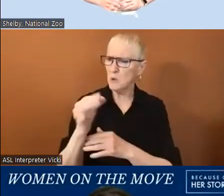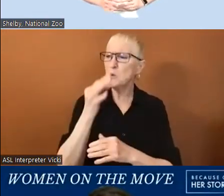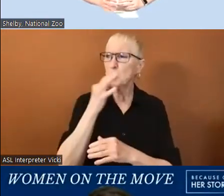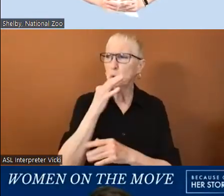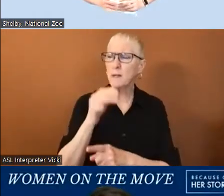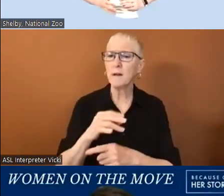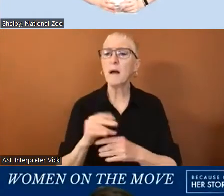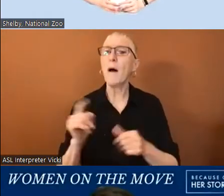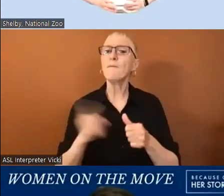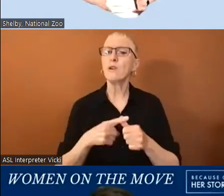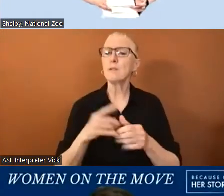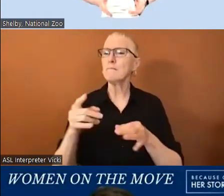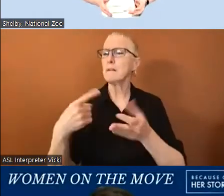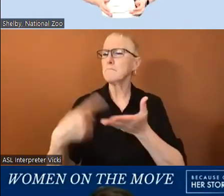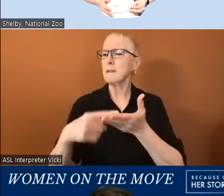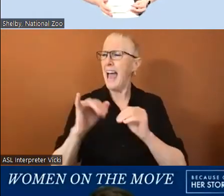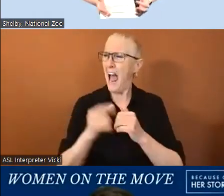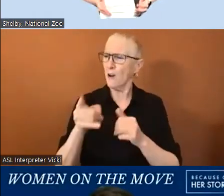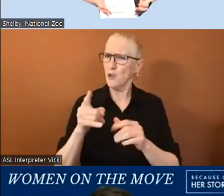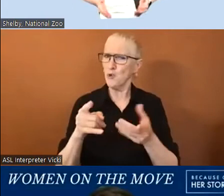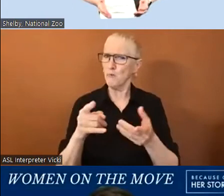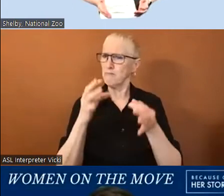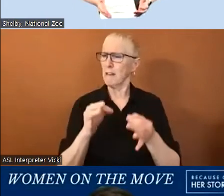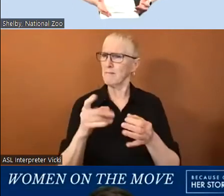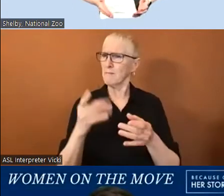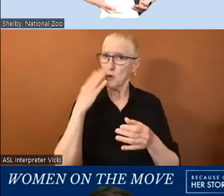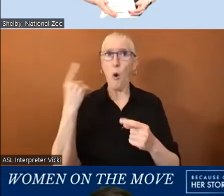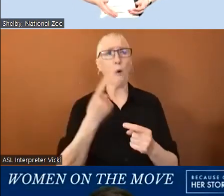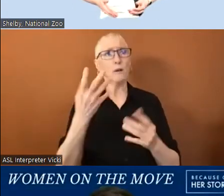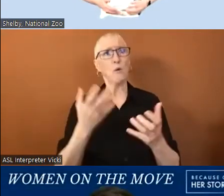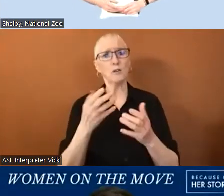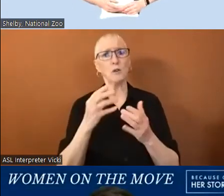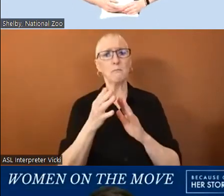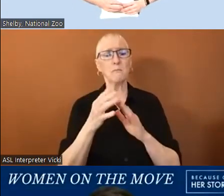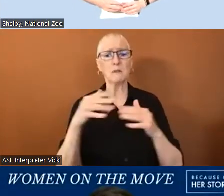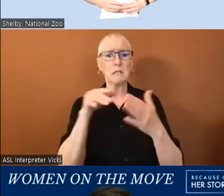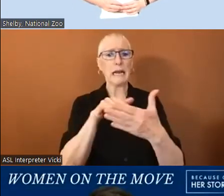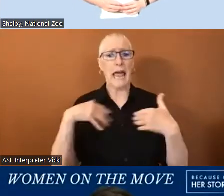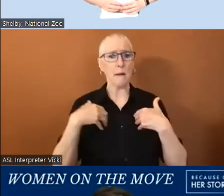let's talk a little bit about how you got here. Did you know you always wanted to study animals?